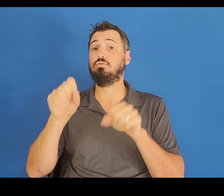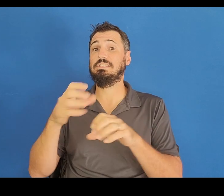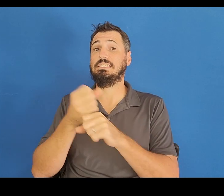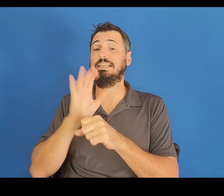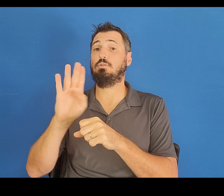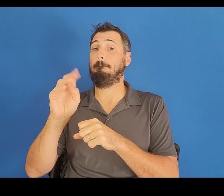last dose